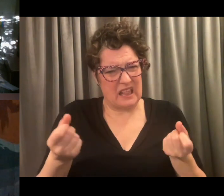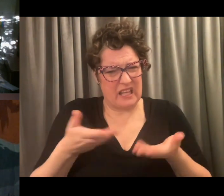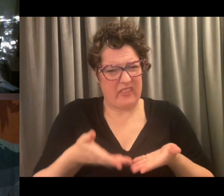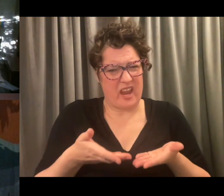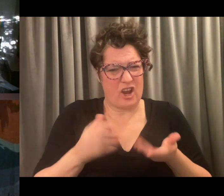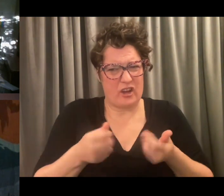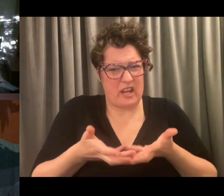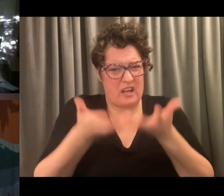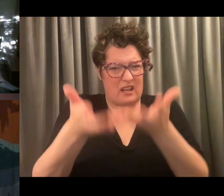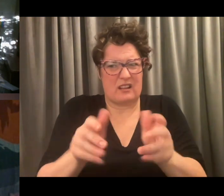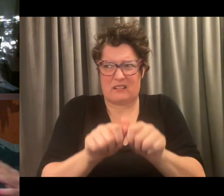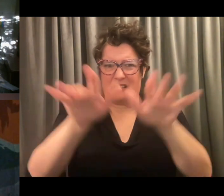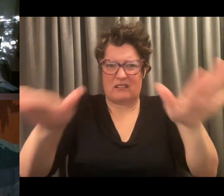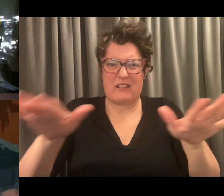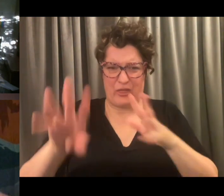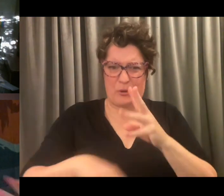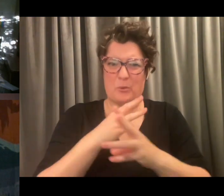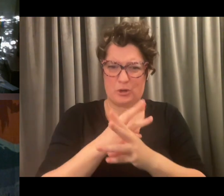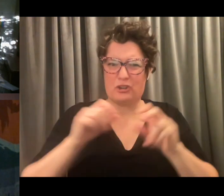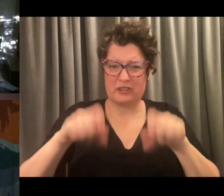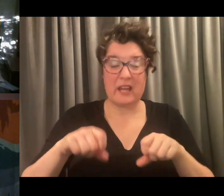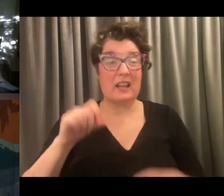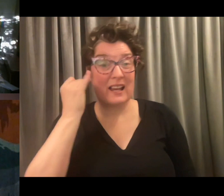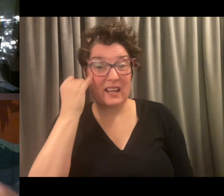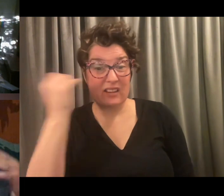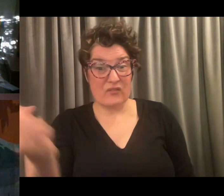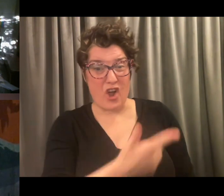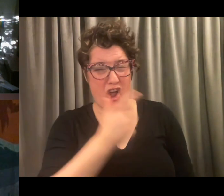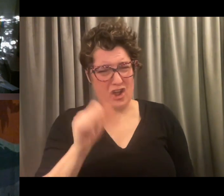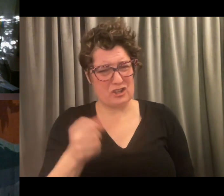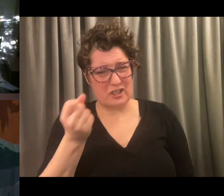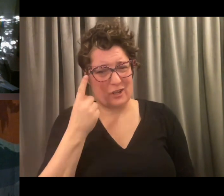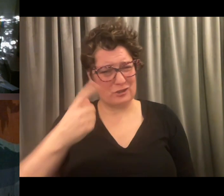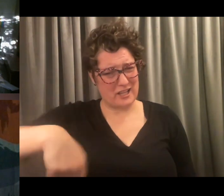understand that we all contain everything, it would be such a better world.